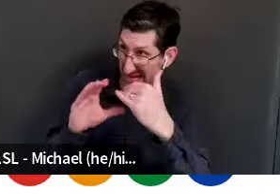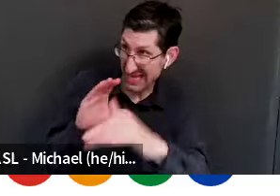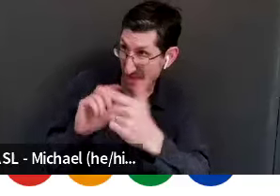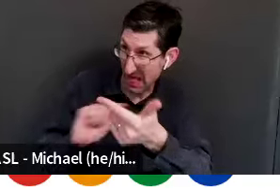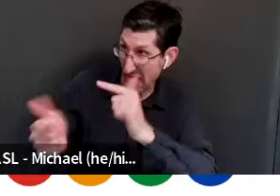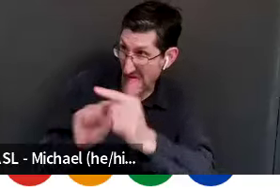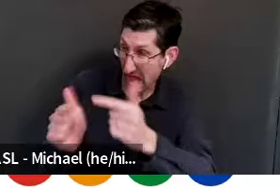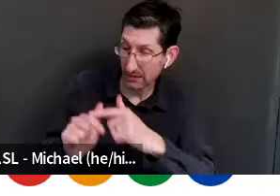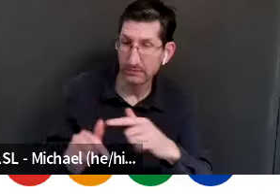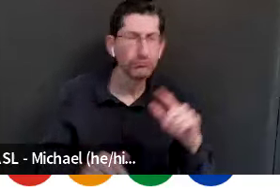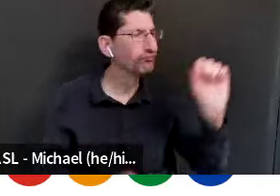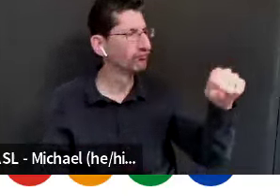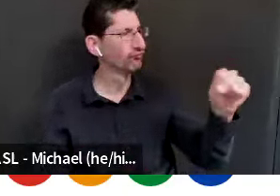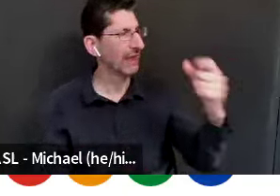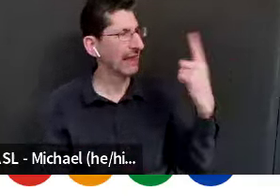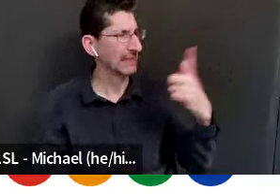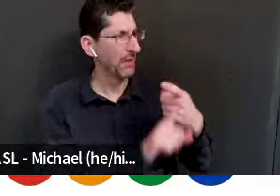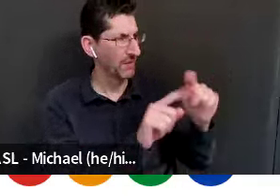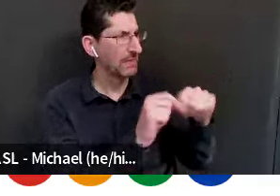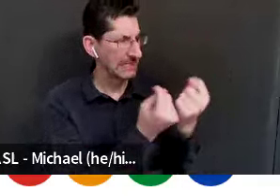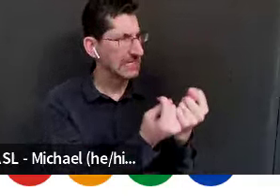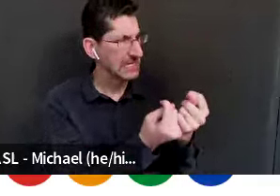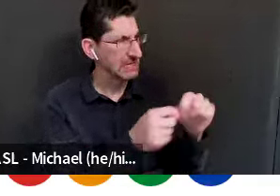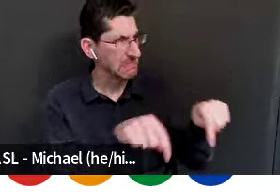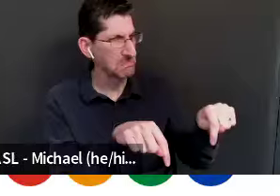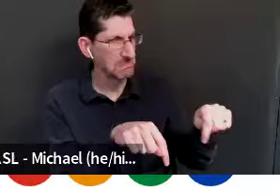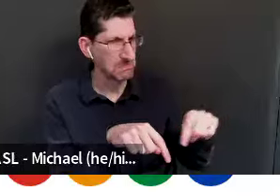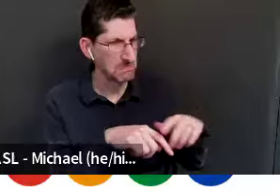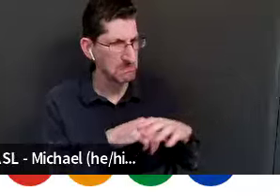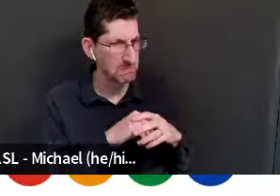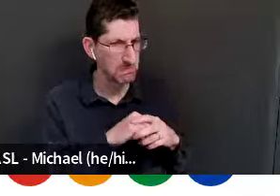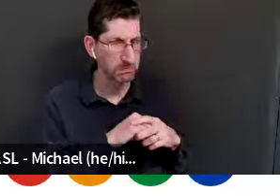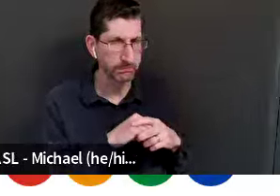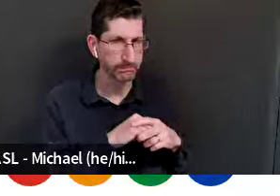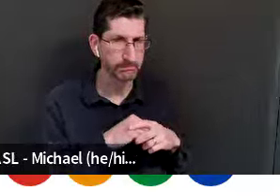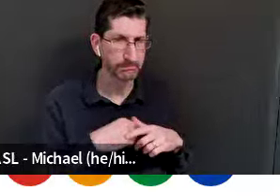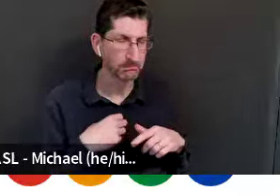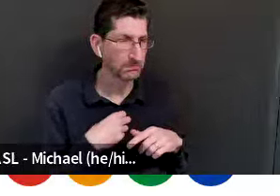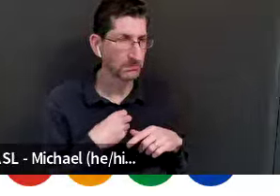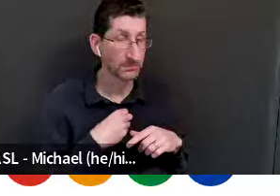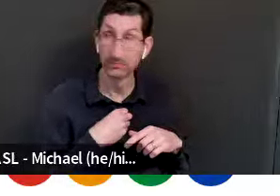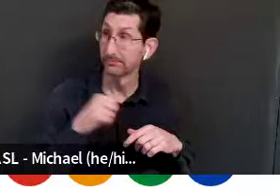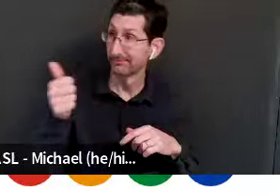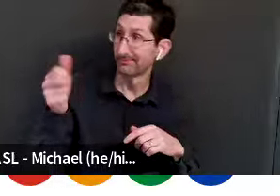WITH... EMAIL BACK AND FORTH WITH? SOMEONE FROM THE TEAM CAN CONNECT WITH YOU RIGHT HERE.